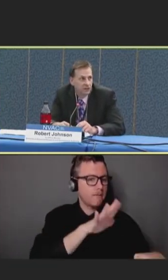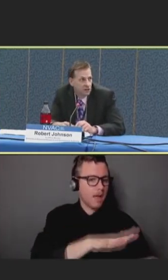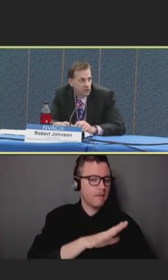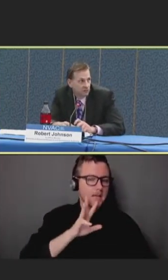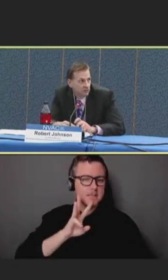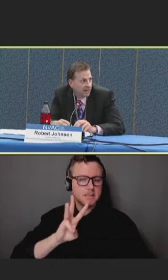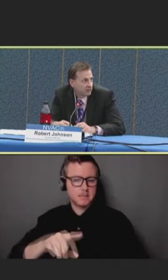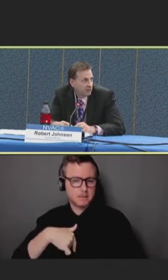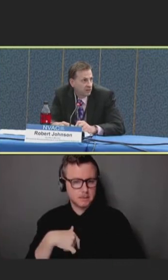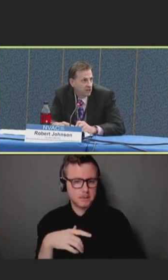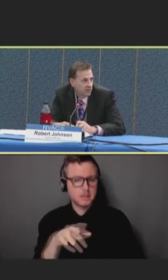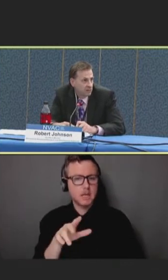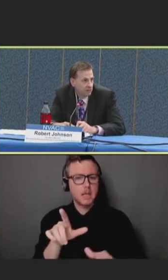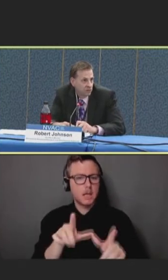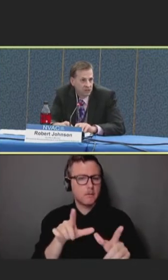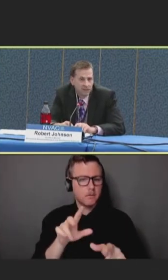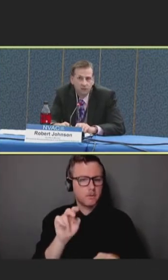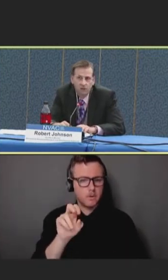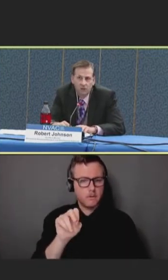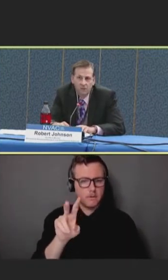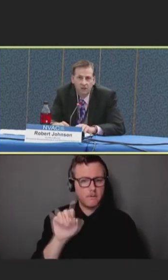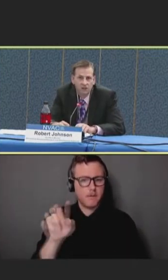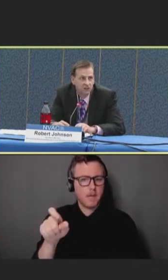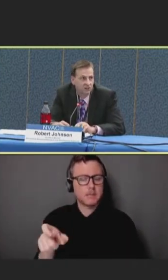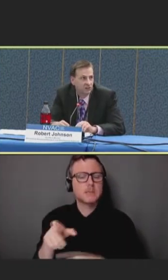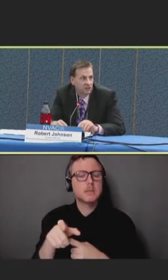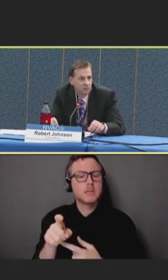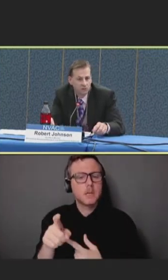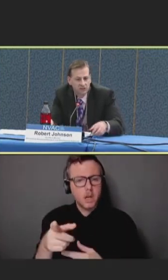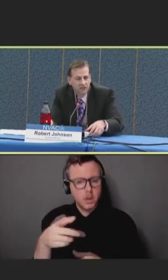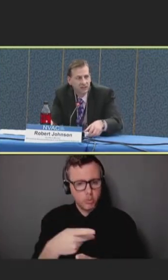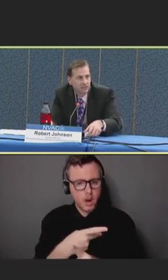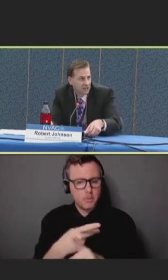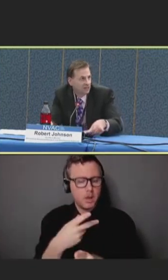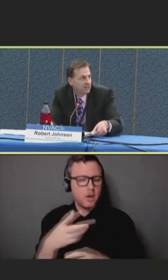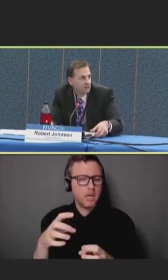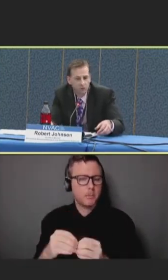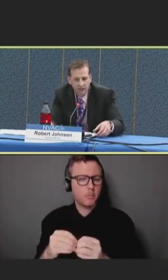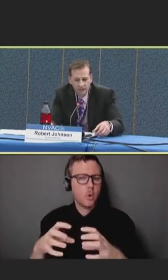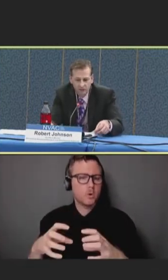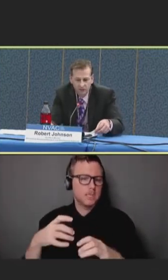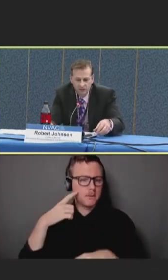Novavax recombinant protein for primary series, and most recently, the Bivalent roll out. So,